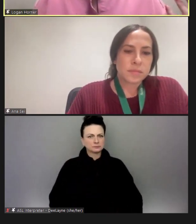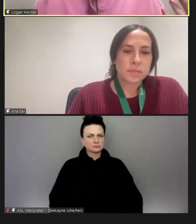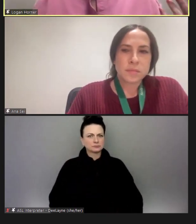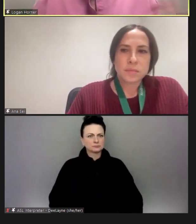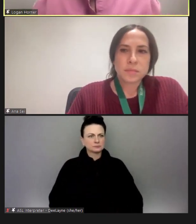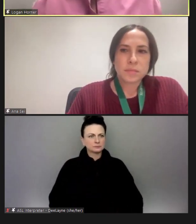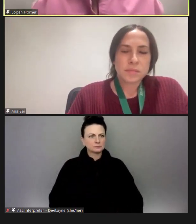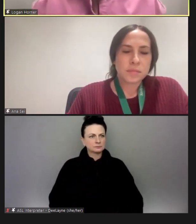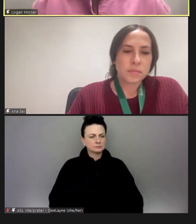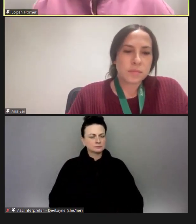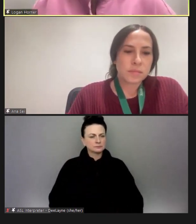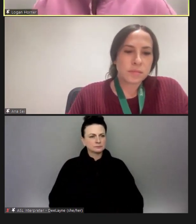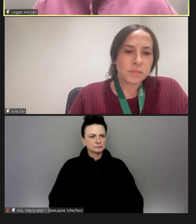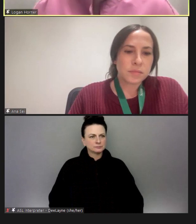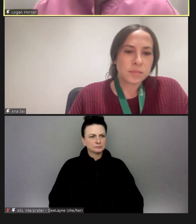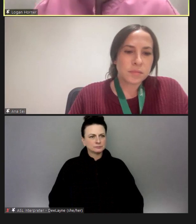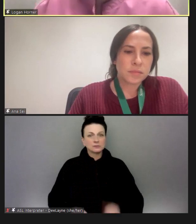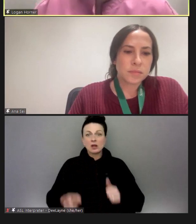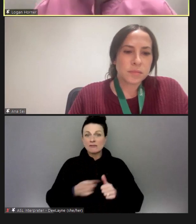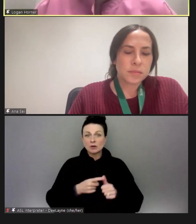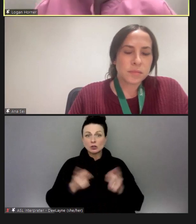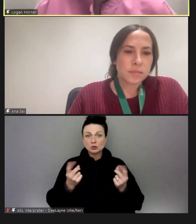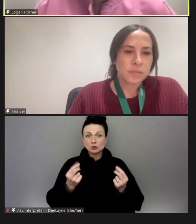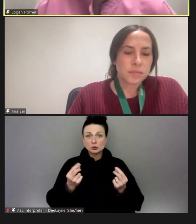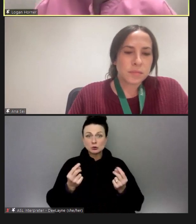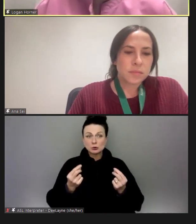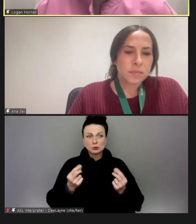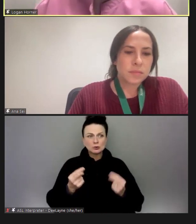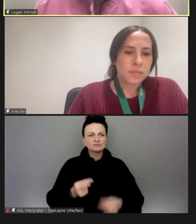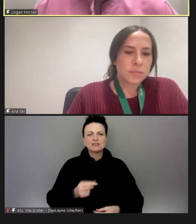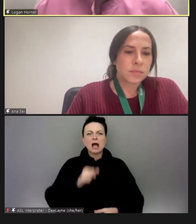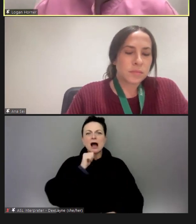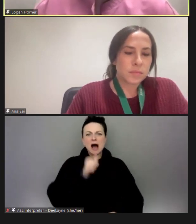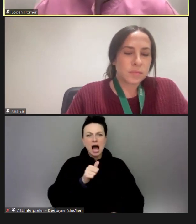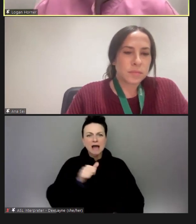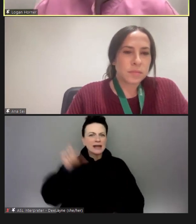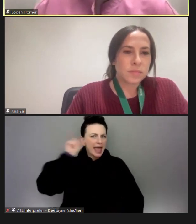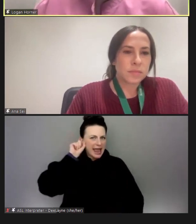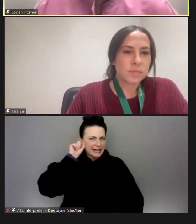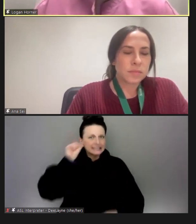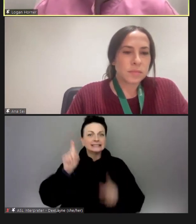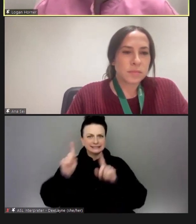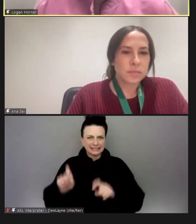first thing we're always going to do is